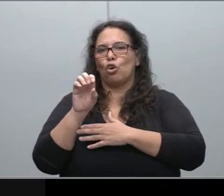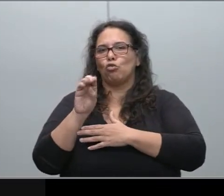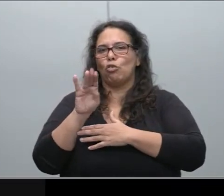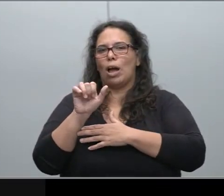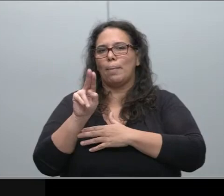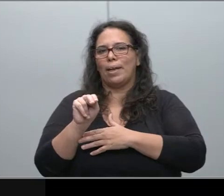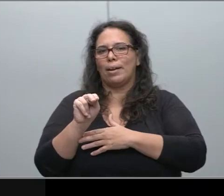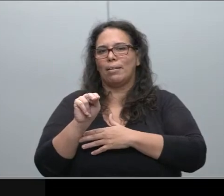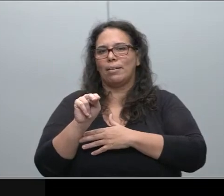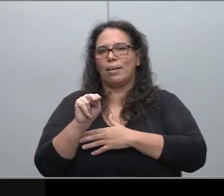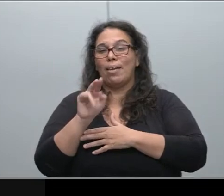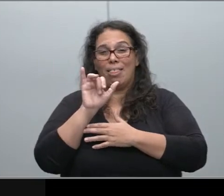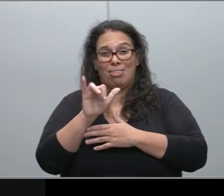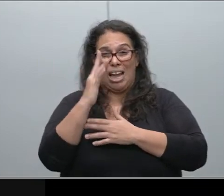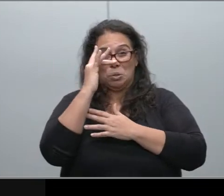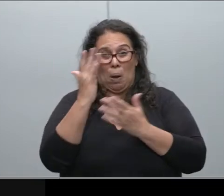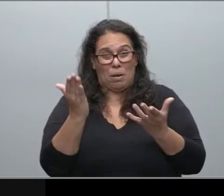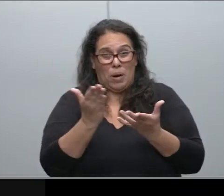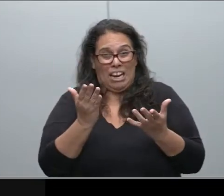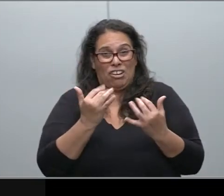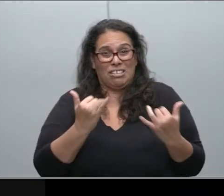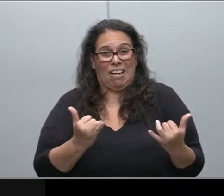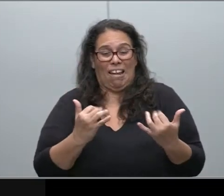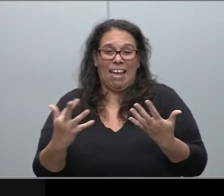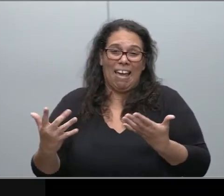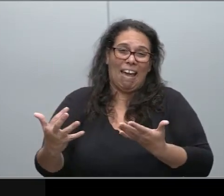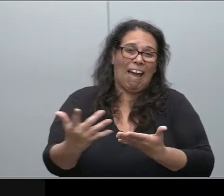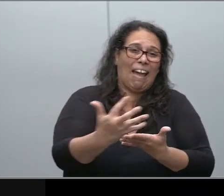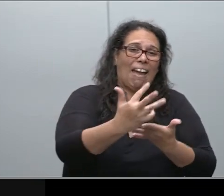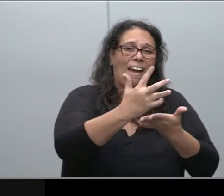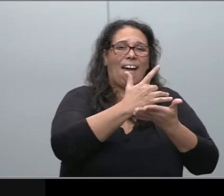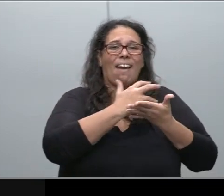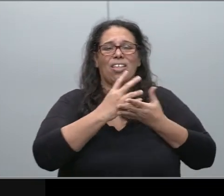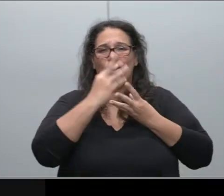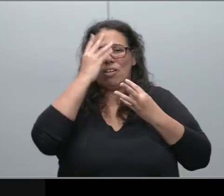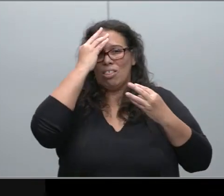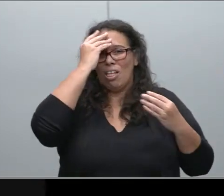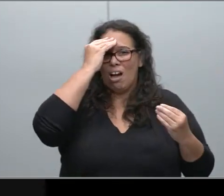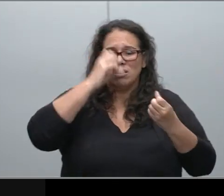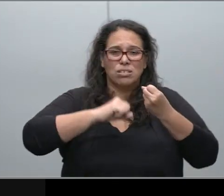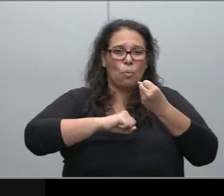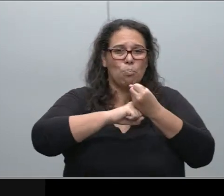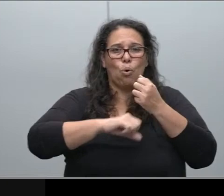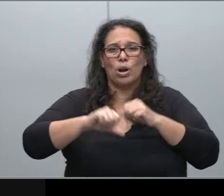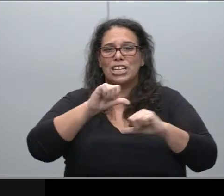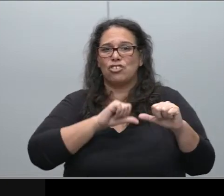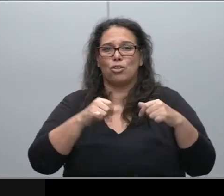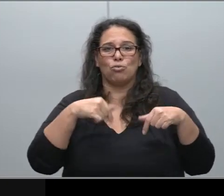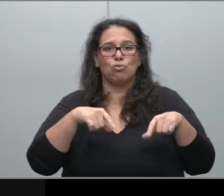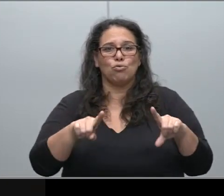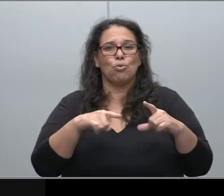who need a different language, Spanish, Khmer, it has the availability to do that. You could just, on the drop down,